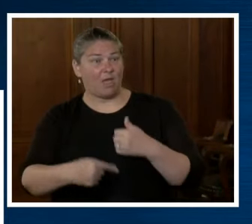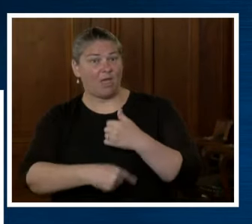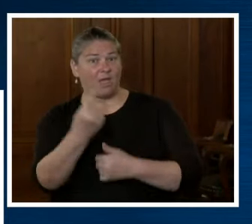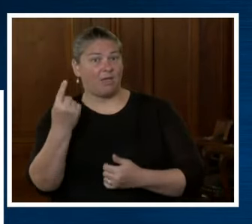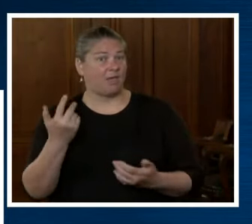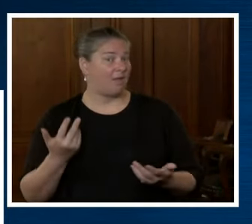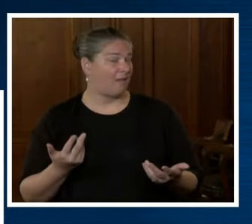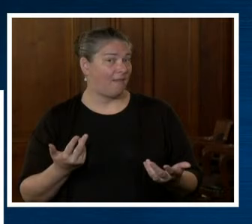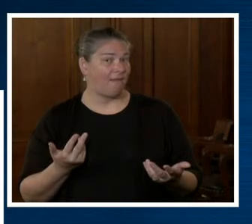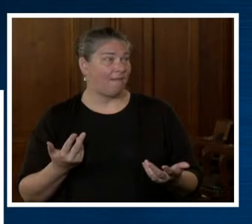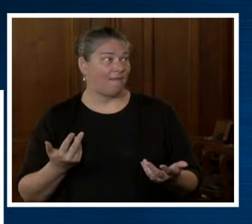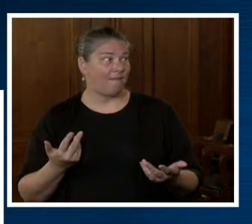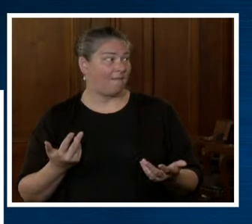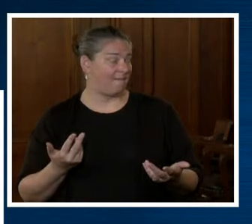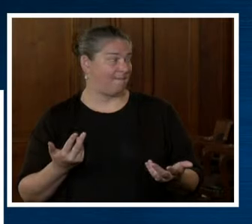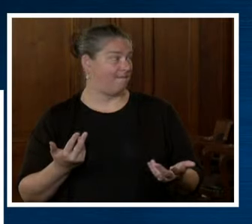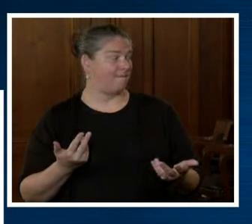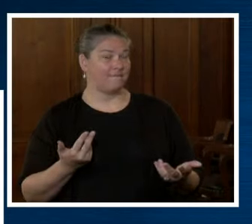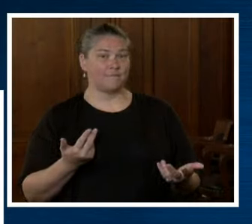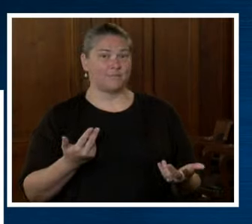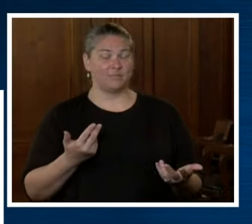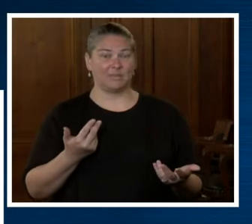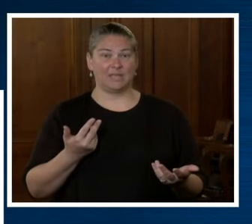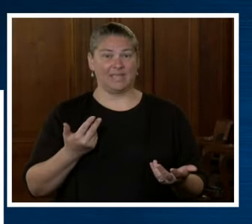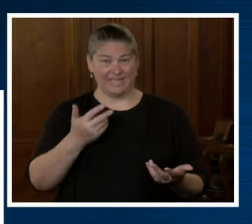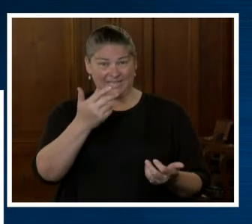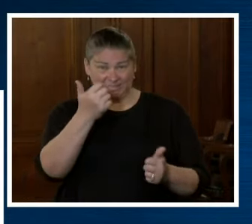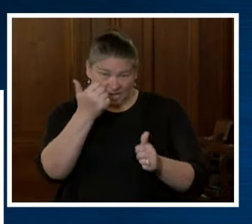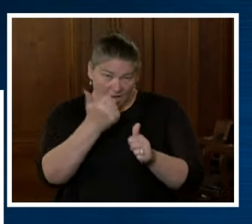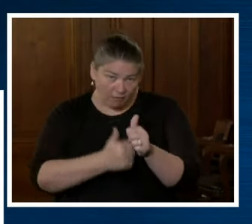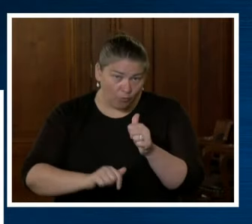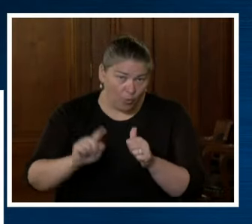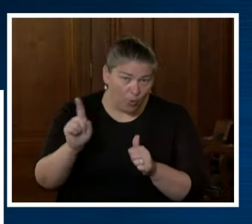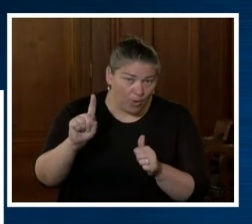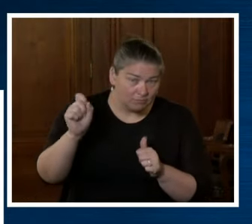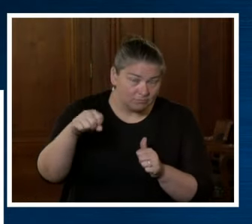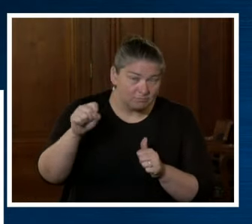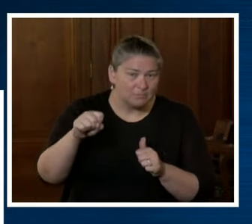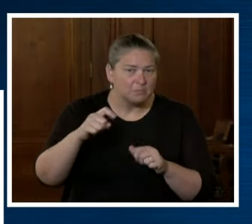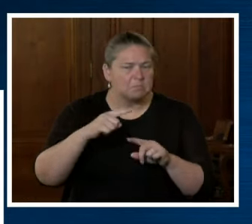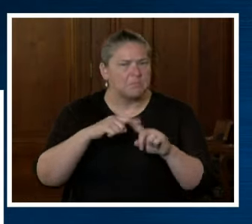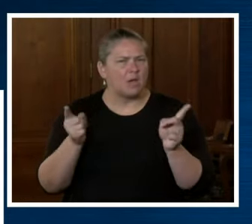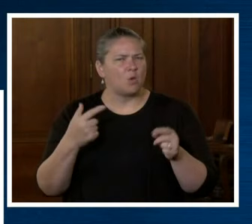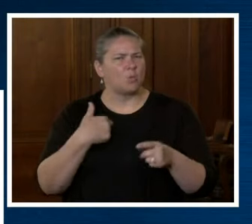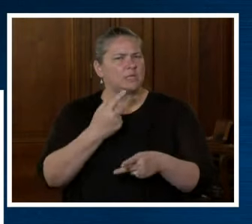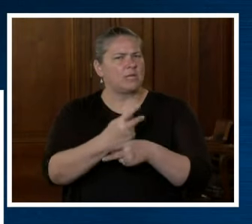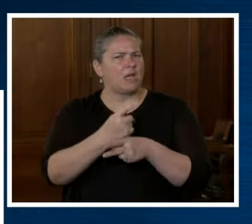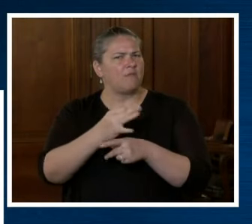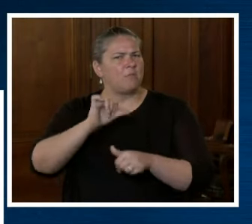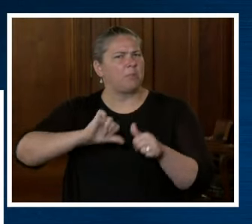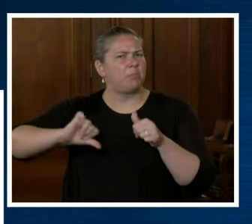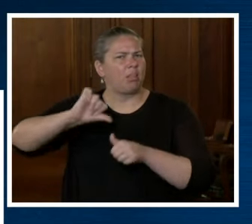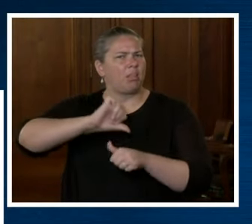I THINK THIS WAS A REALLY IMPORTANT ONE THAT DIDN'T JUST WAKE US ALL UP BUT IT SHOWED OUR